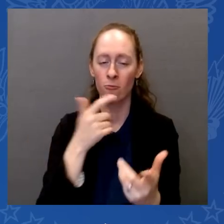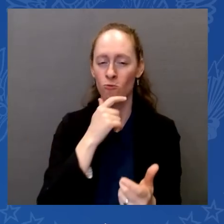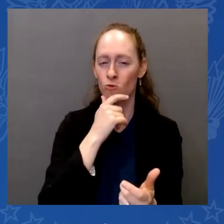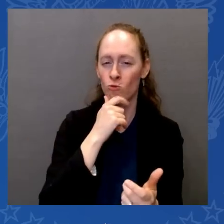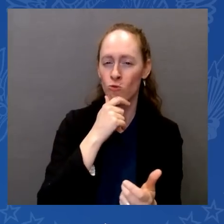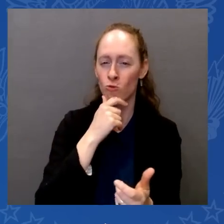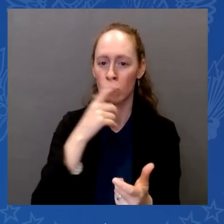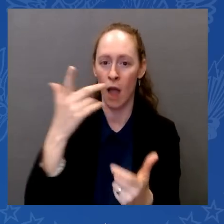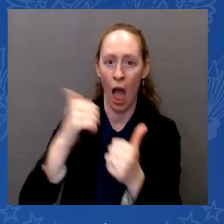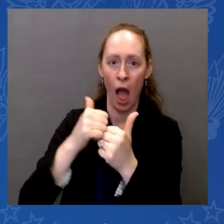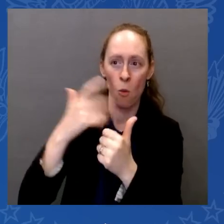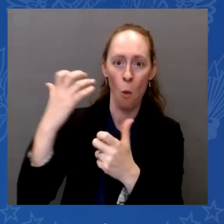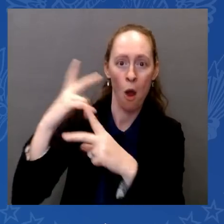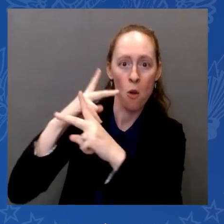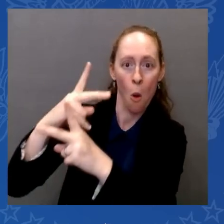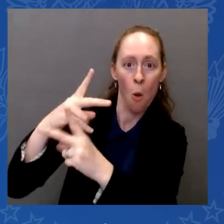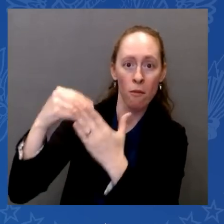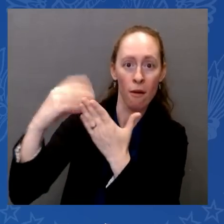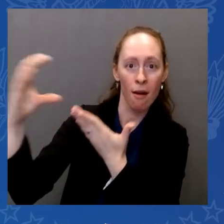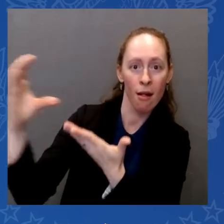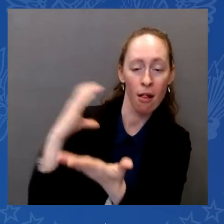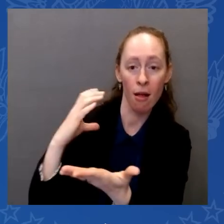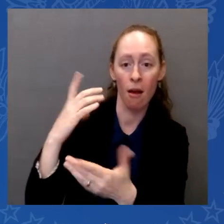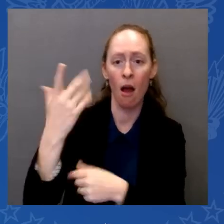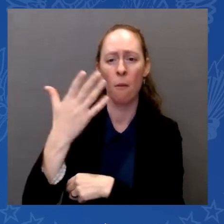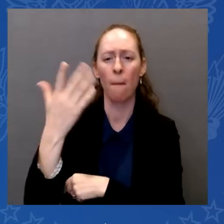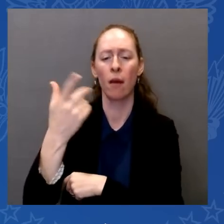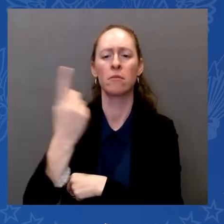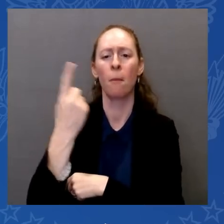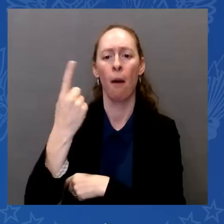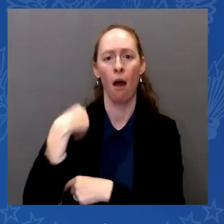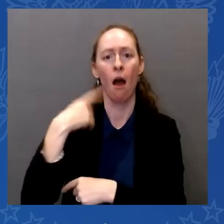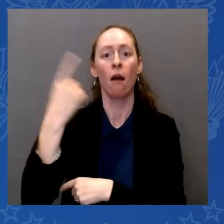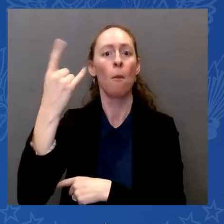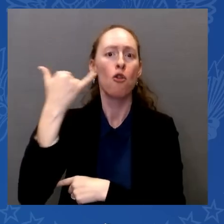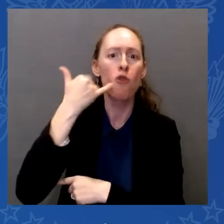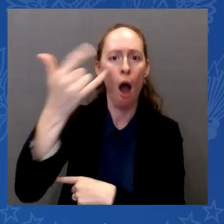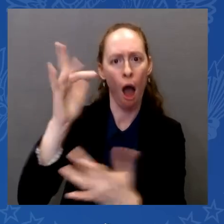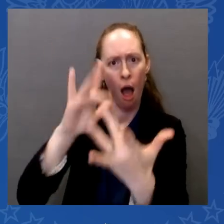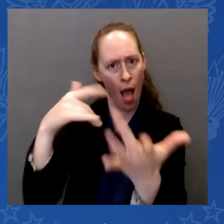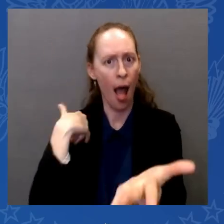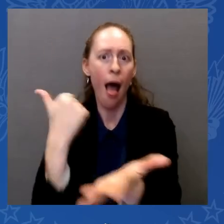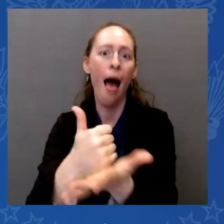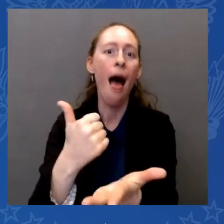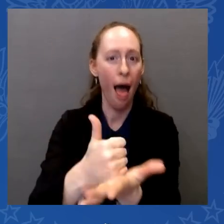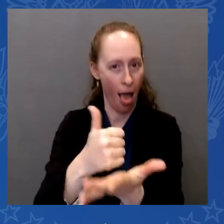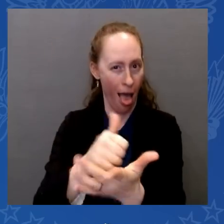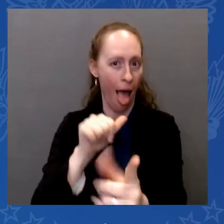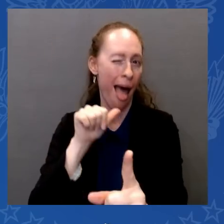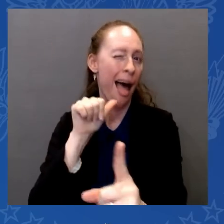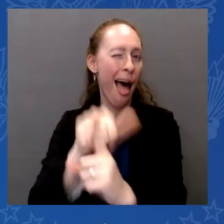trying to help you with your loans, let's be clear: Hang up. You never have to pay for any federal help